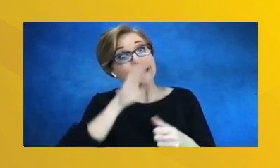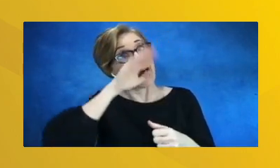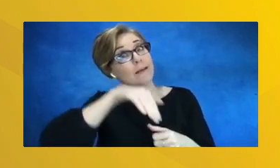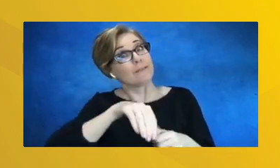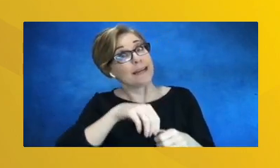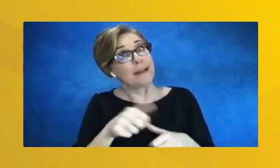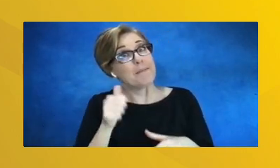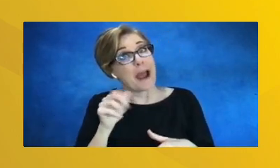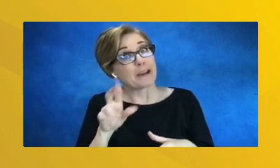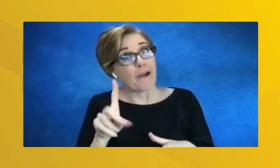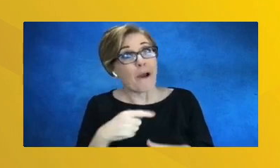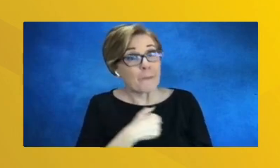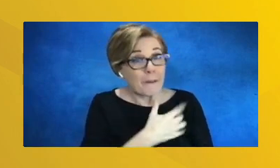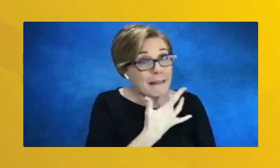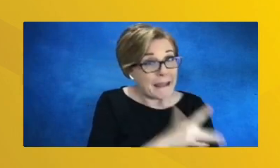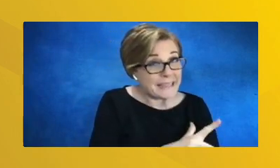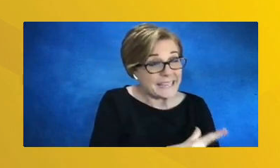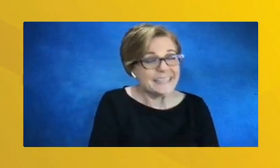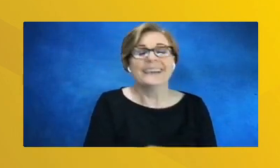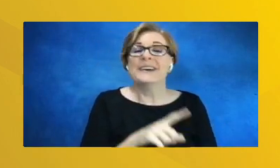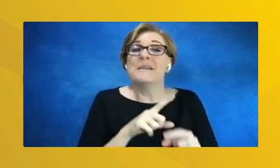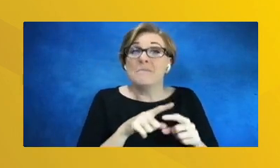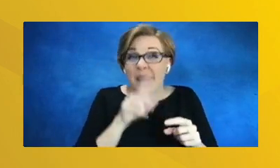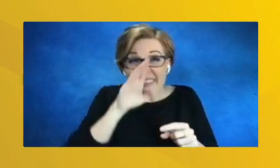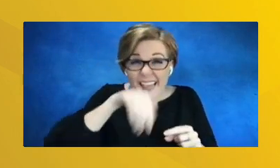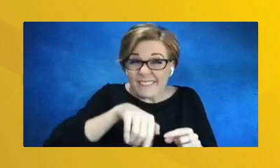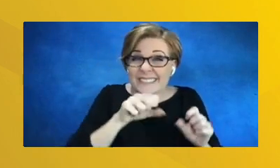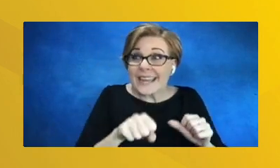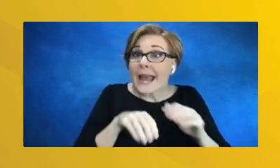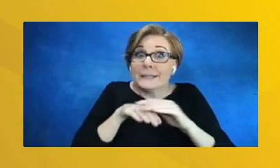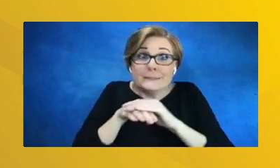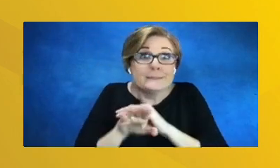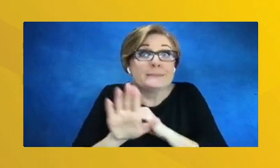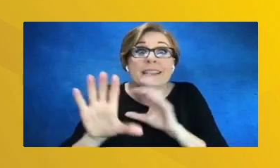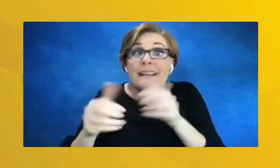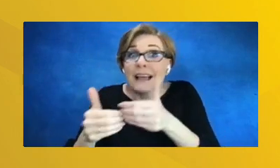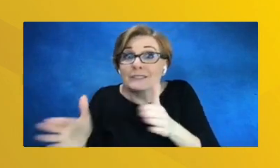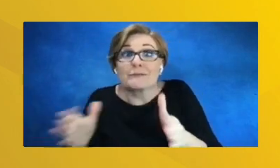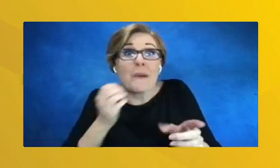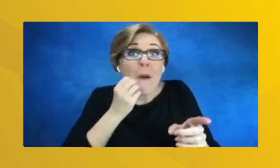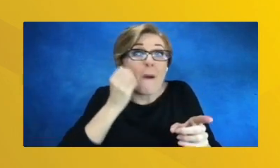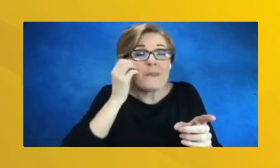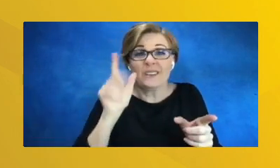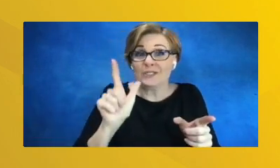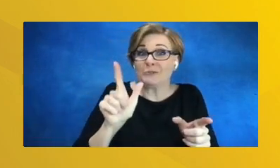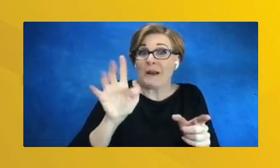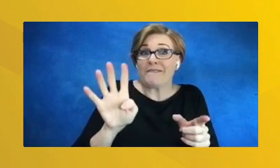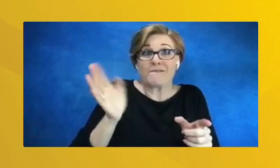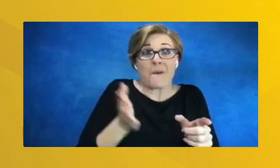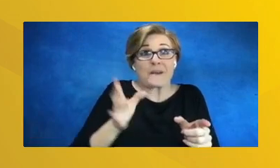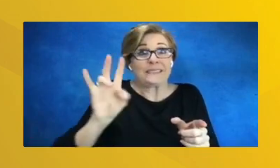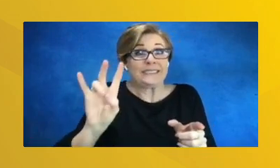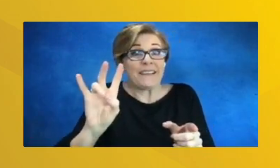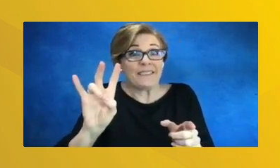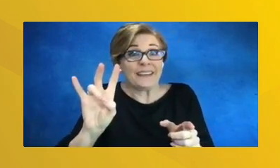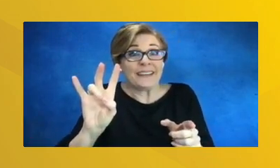But you can bring these elephants right into your classroom, right into your home 24 hours a day, seven days a week through our elephant webcam.